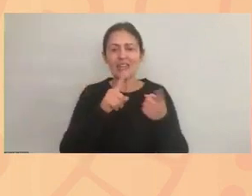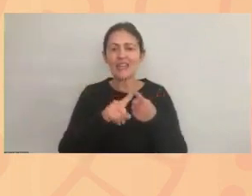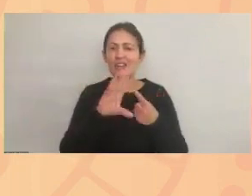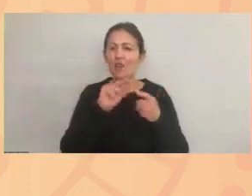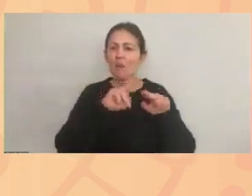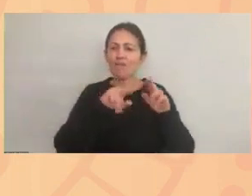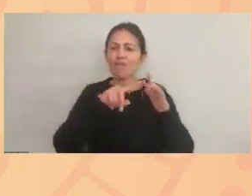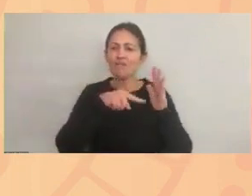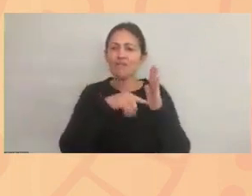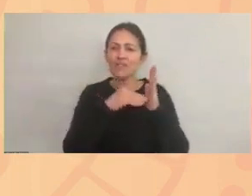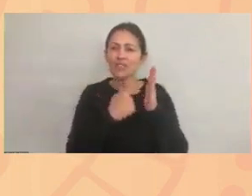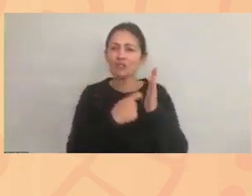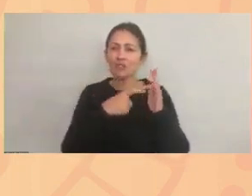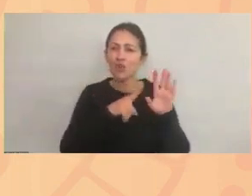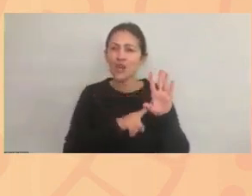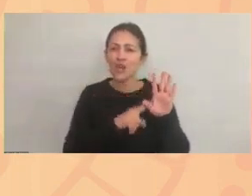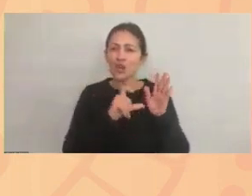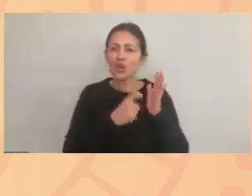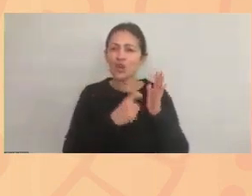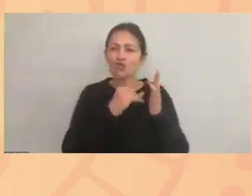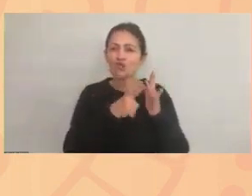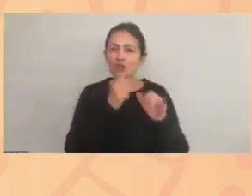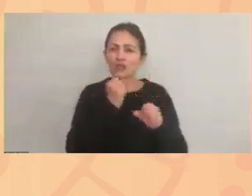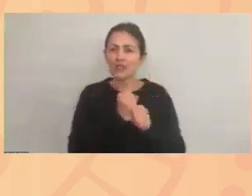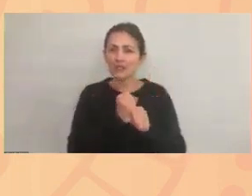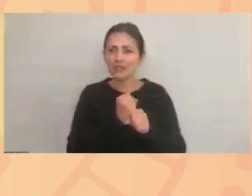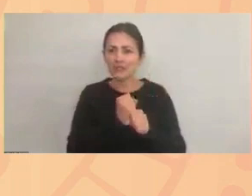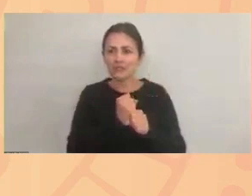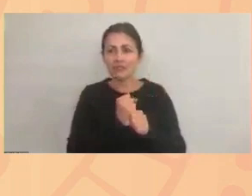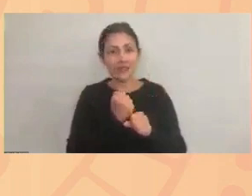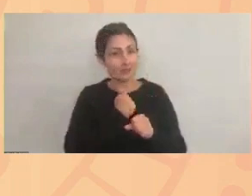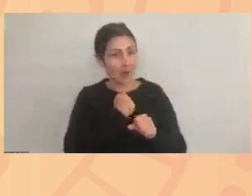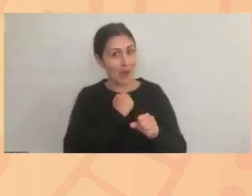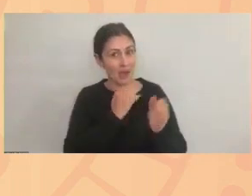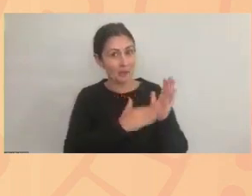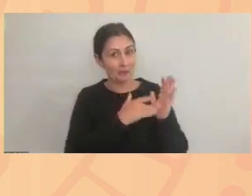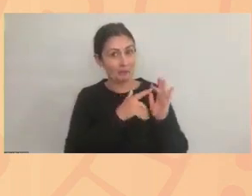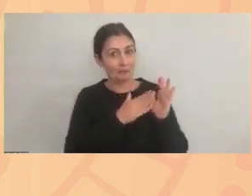And that was just my (UNKNOWN) there, you was listening to Patsy.